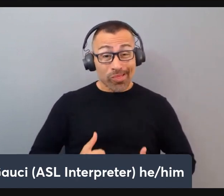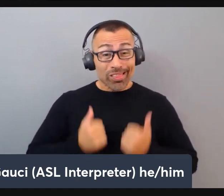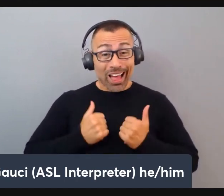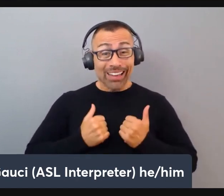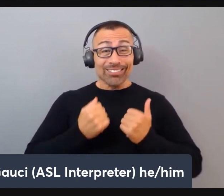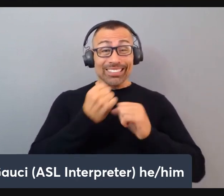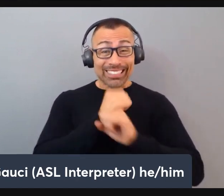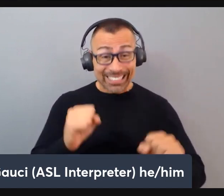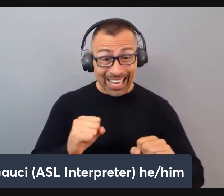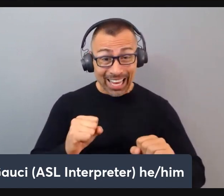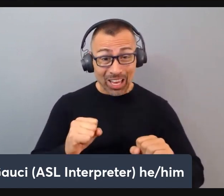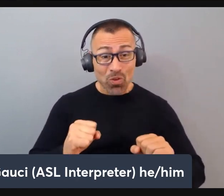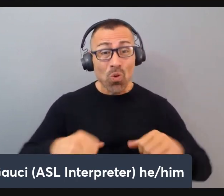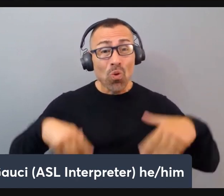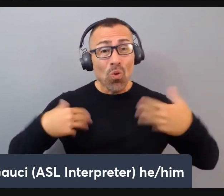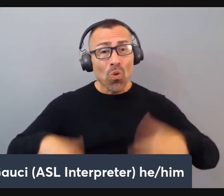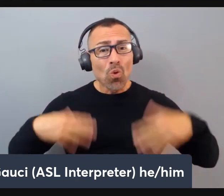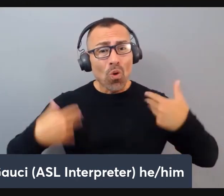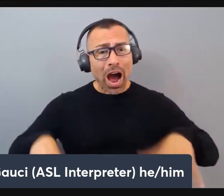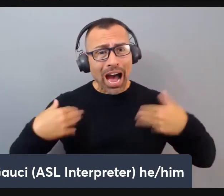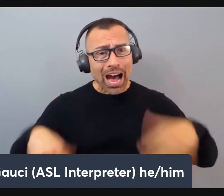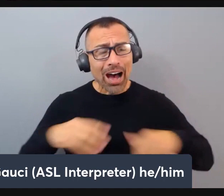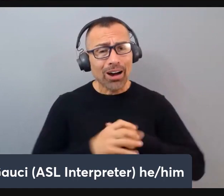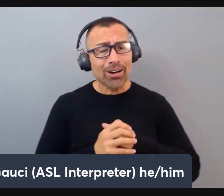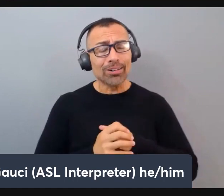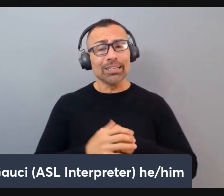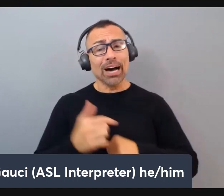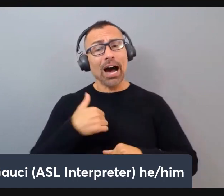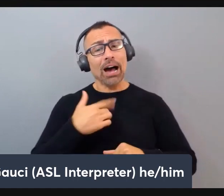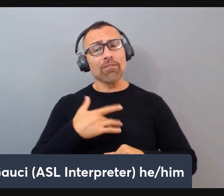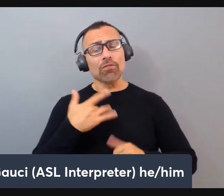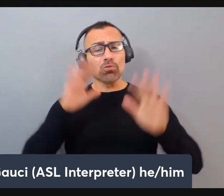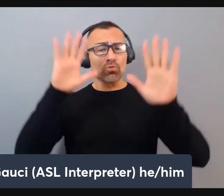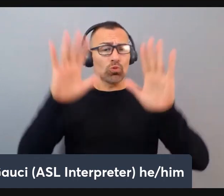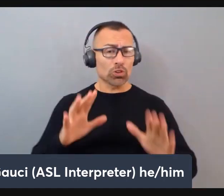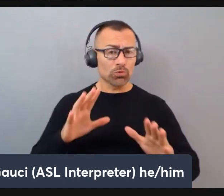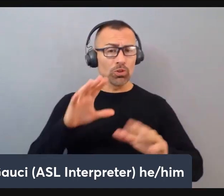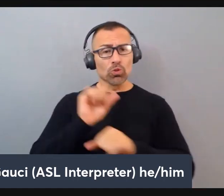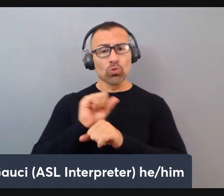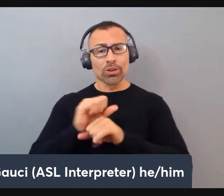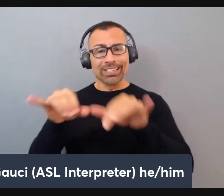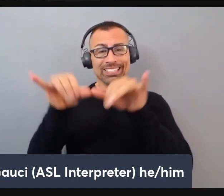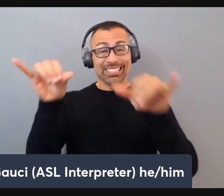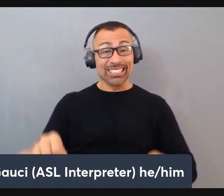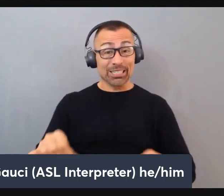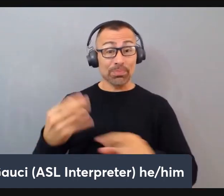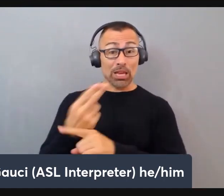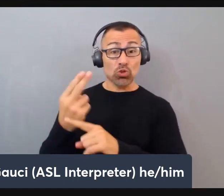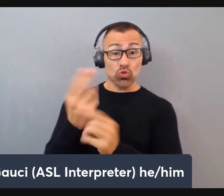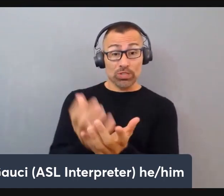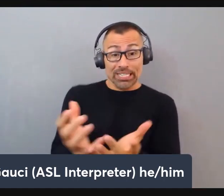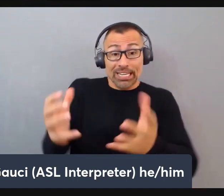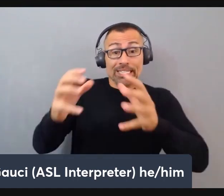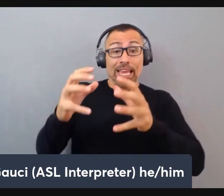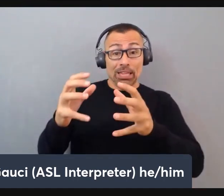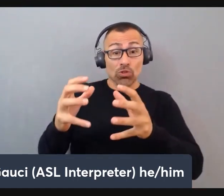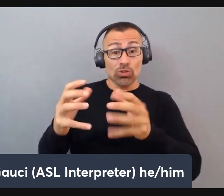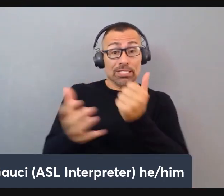that deploys containers that help make this a reality. Yeah, that's an incredible example. I love that.